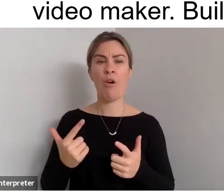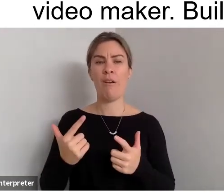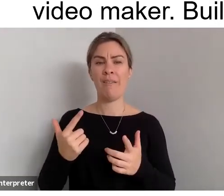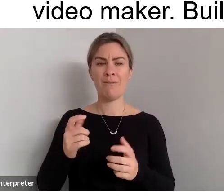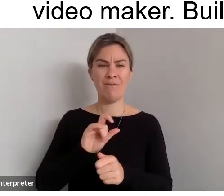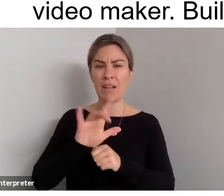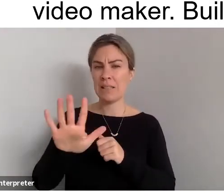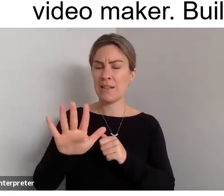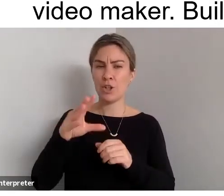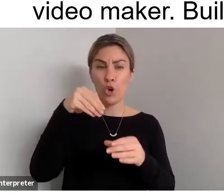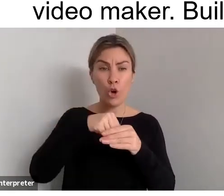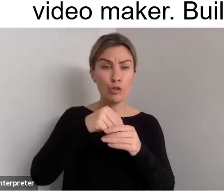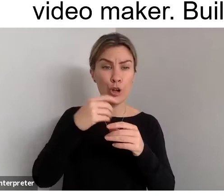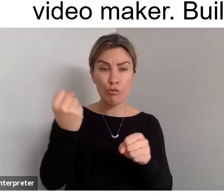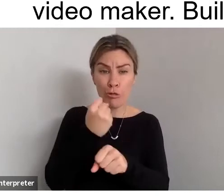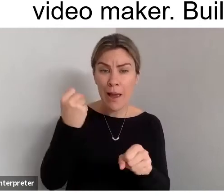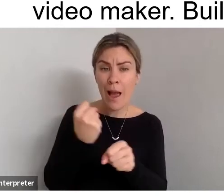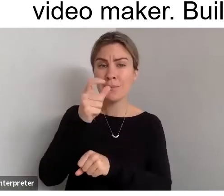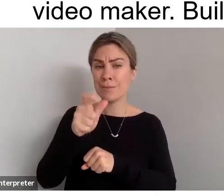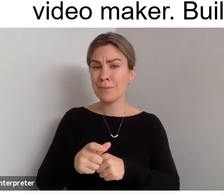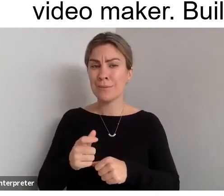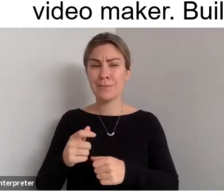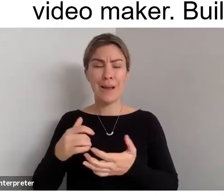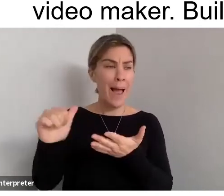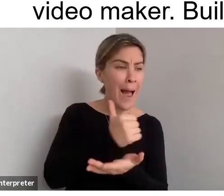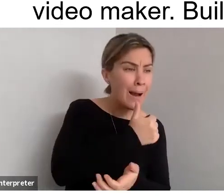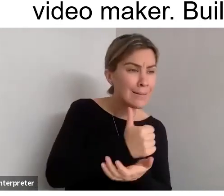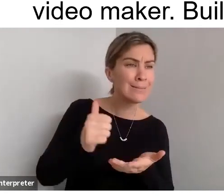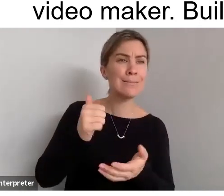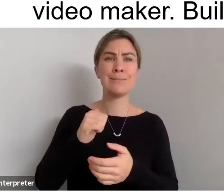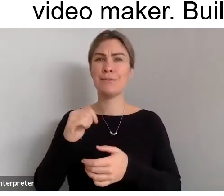creators, activists, artists and writers who identify as disabled